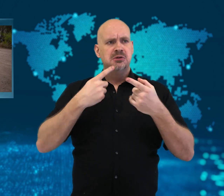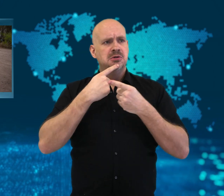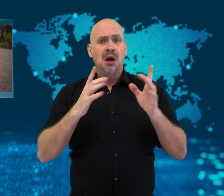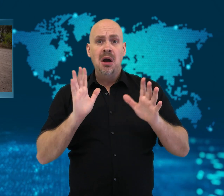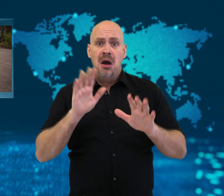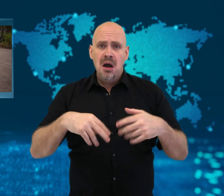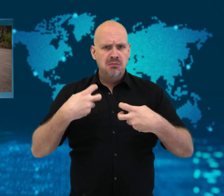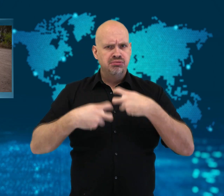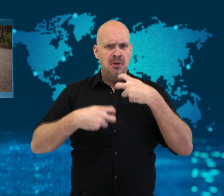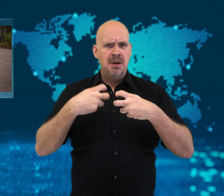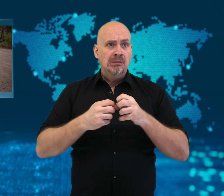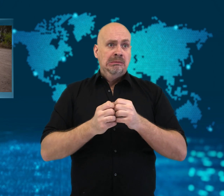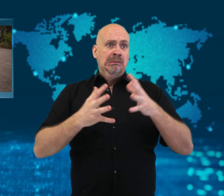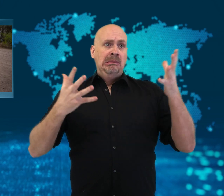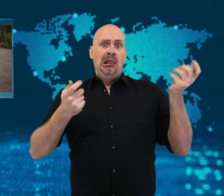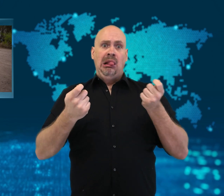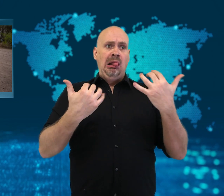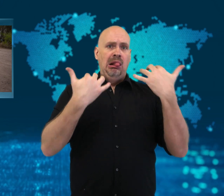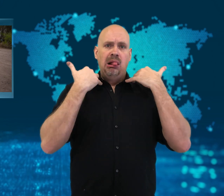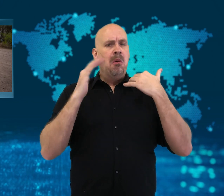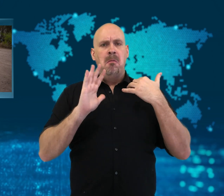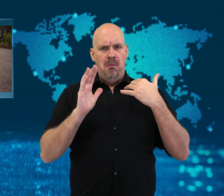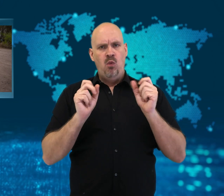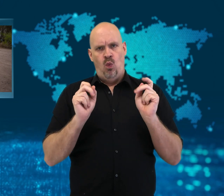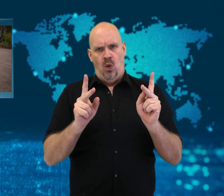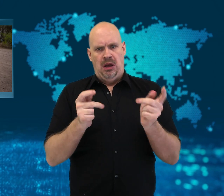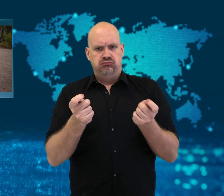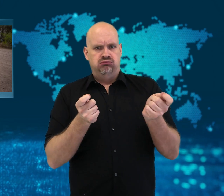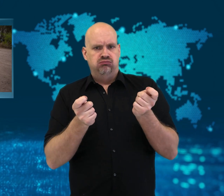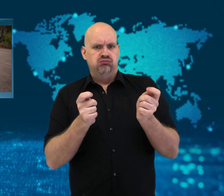that the situation is under control.